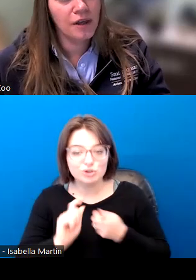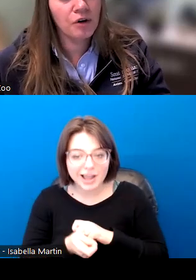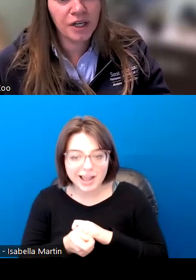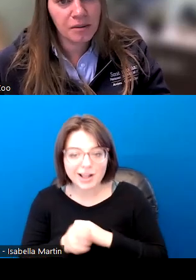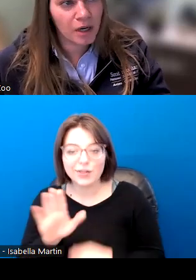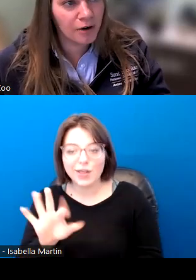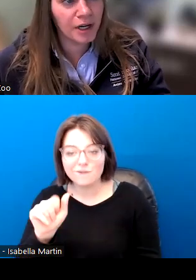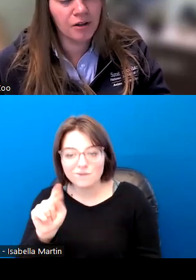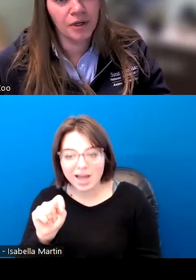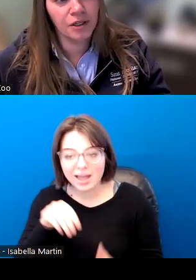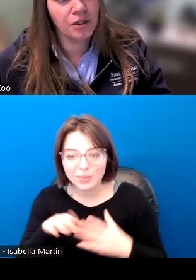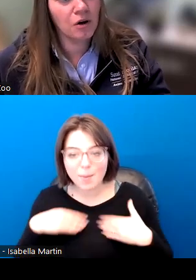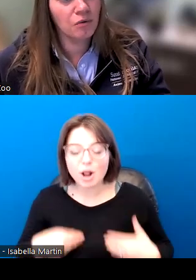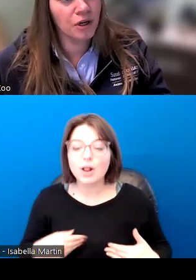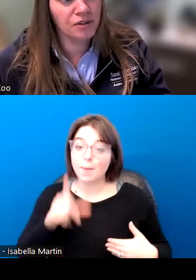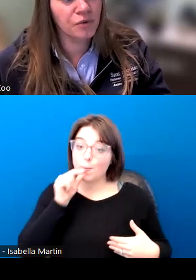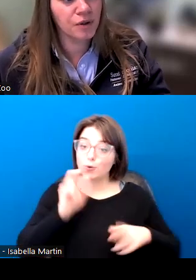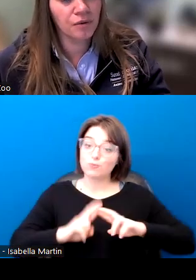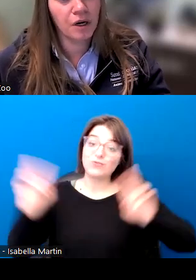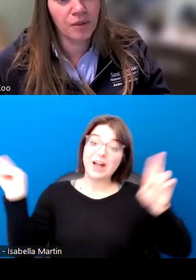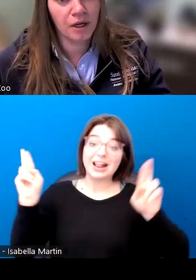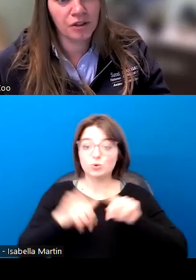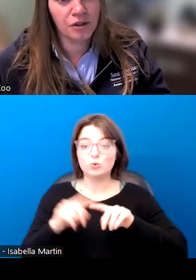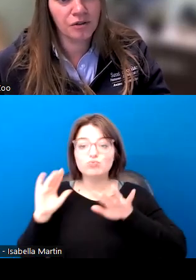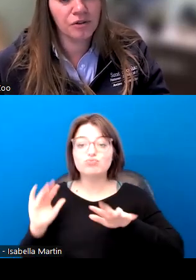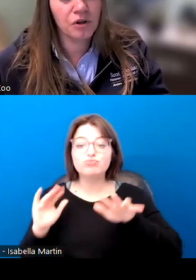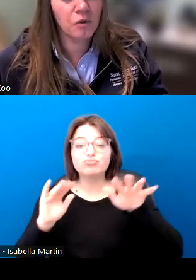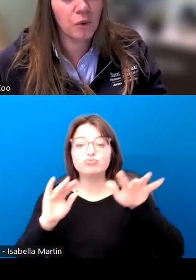They are ready to migrate, they're ready to go regardless of whether they're actually going too. So